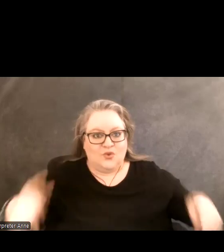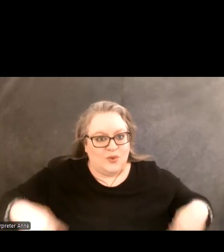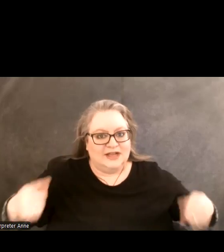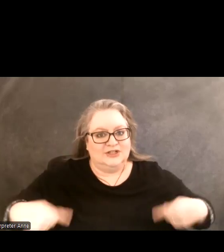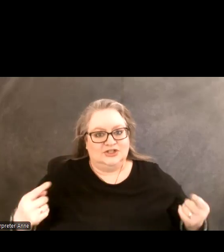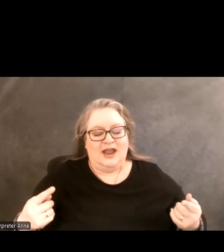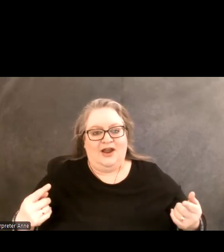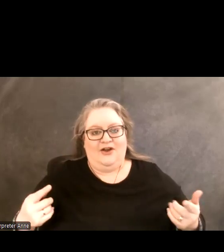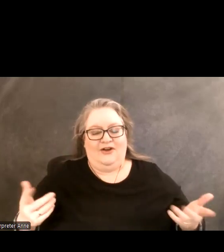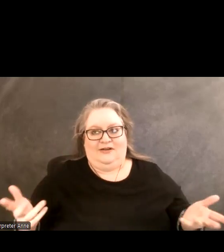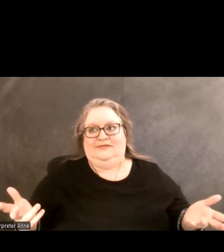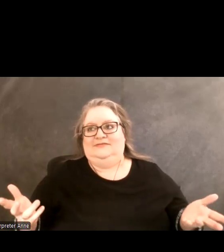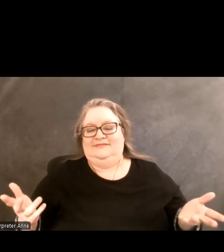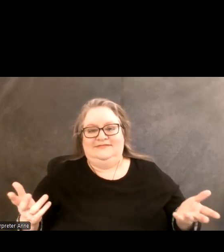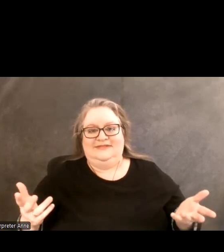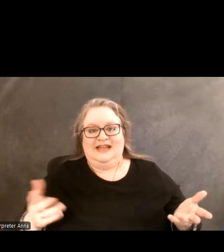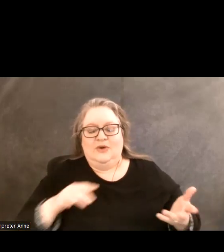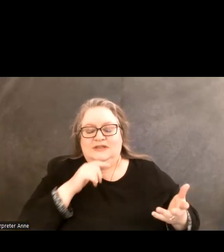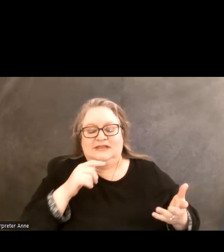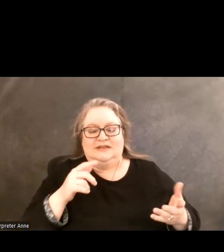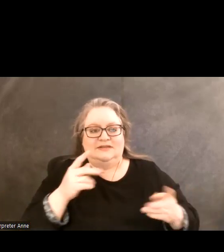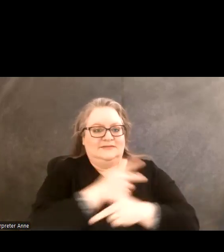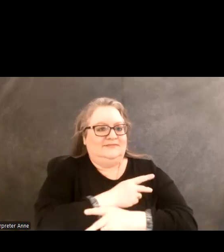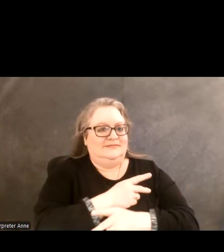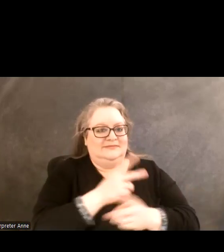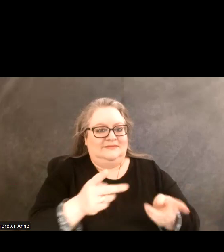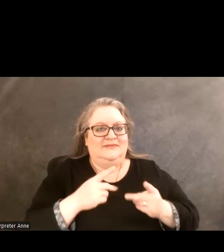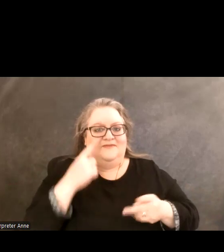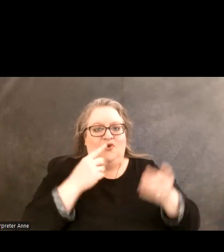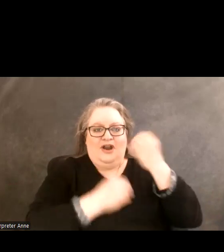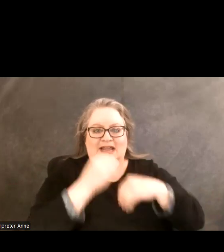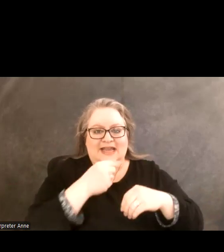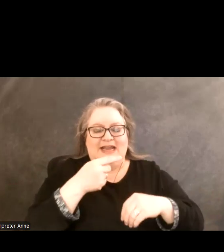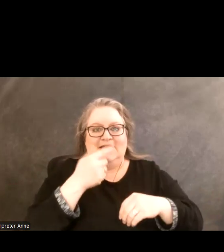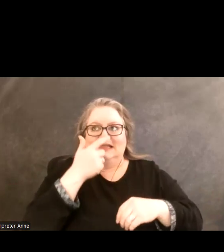least ideal spot for eating and seeing and even getting to the